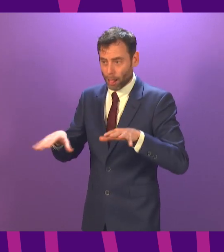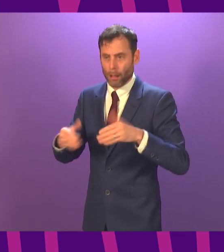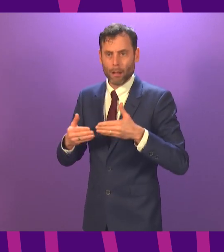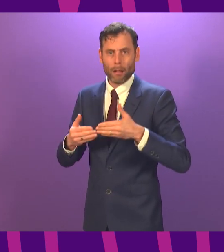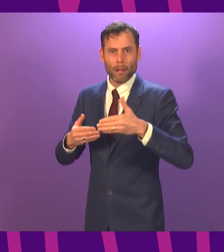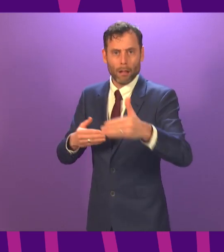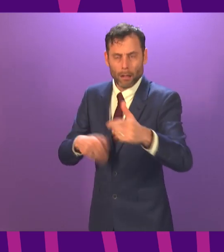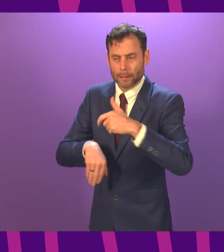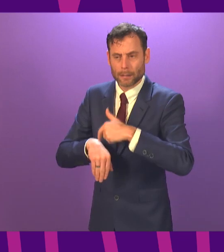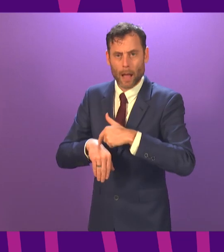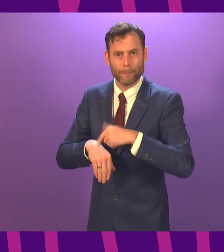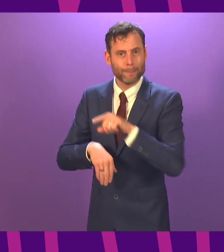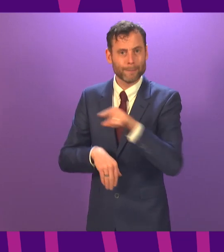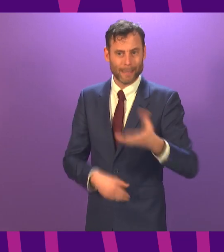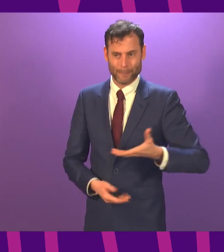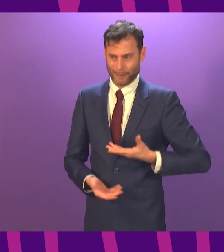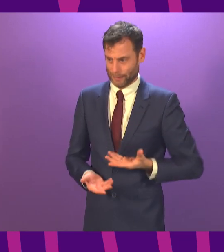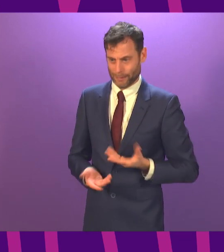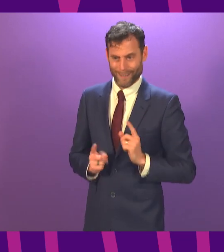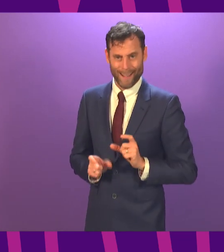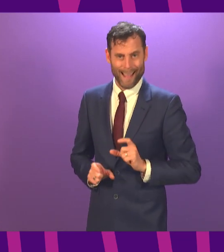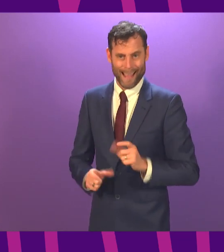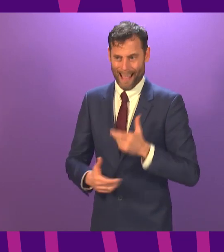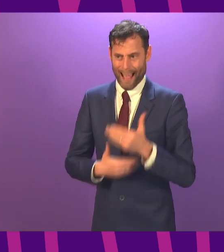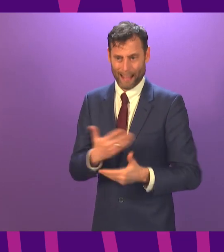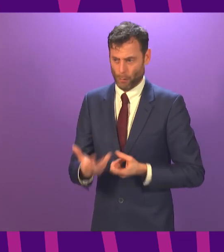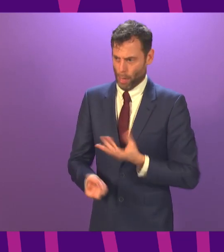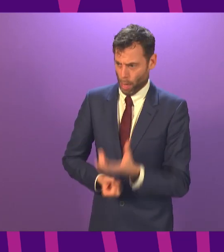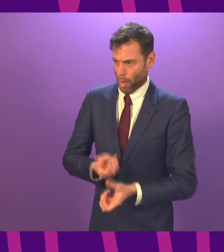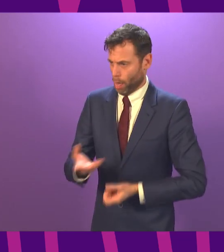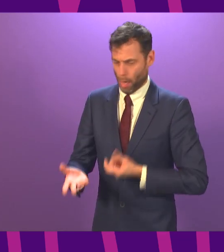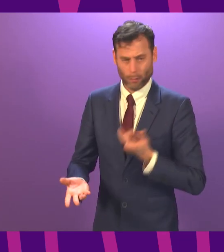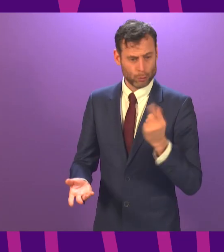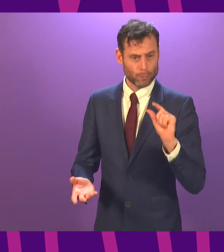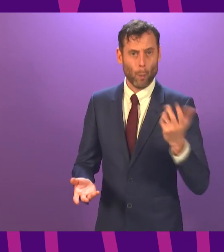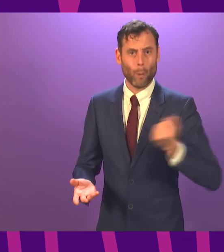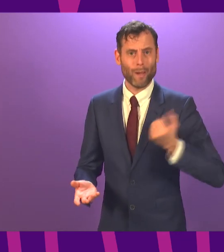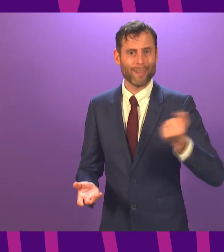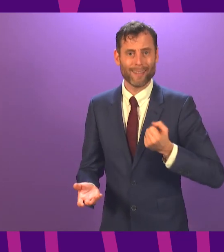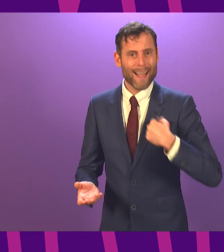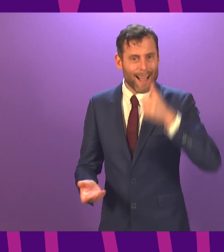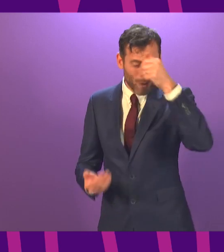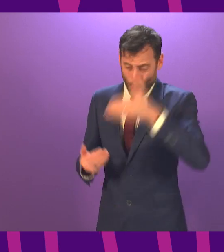why the finance secretary is urgently looking at what more we are able to do to help businesses in that very difficult situation.